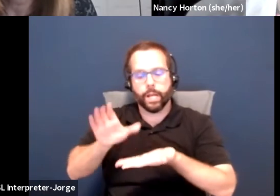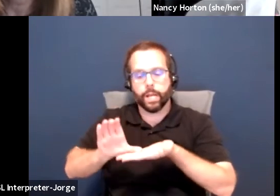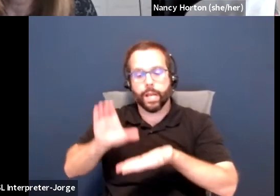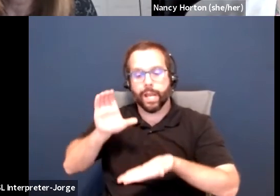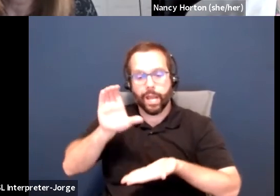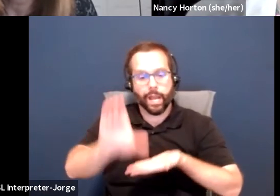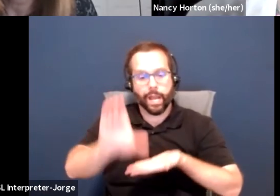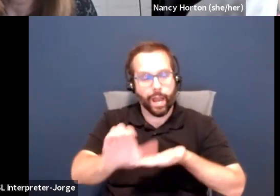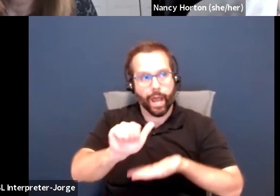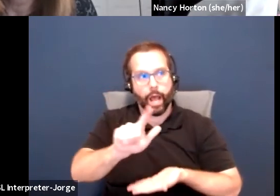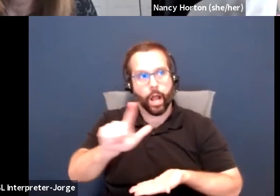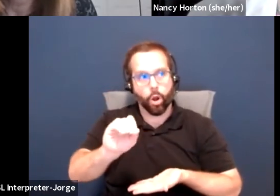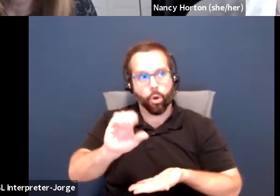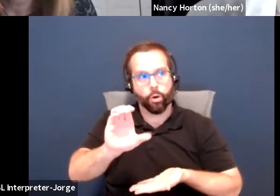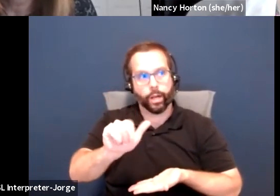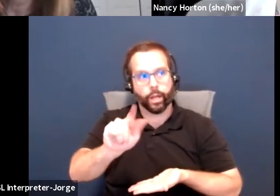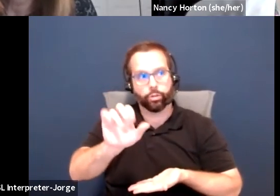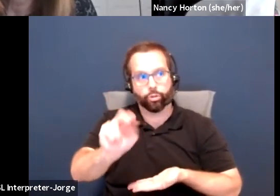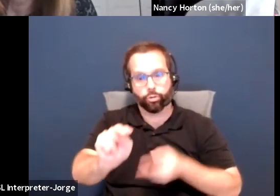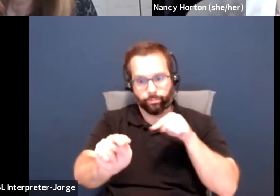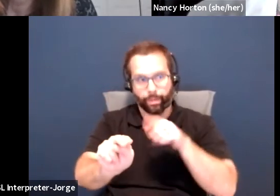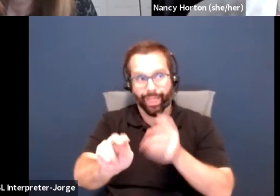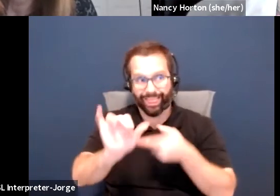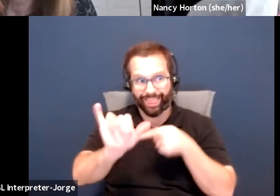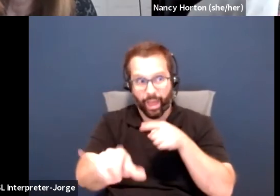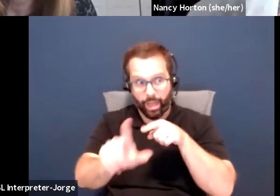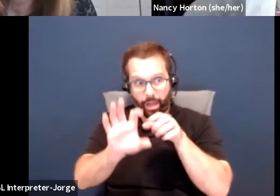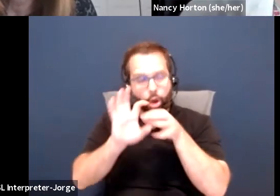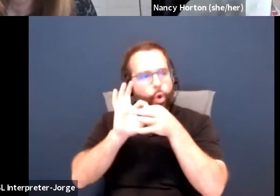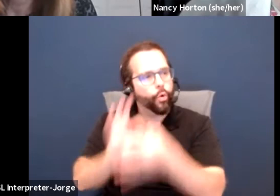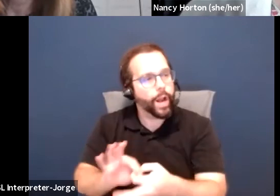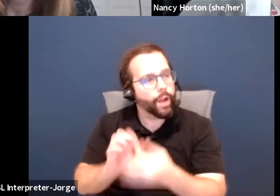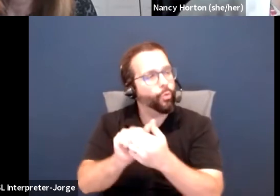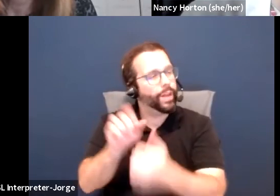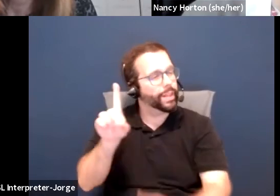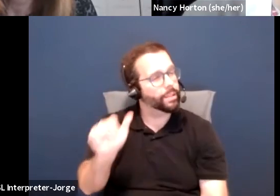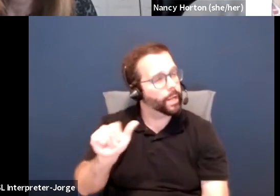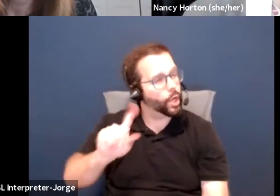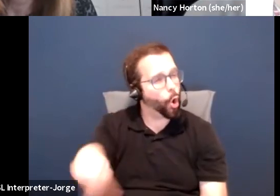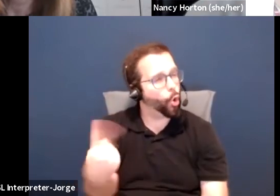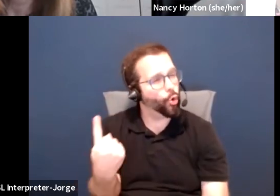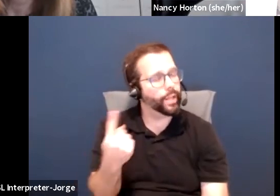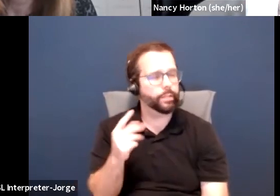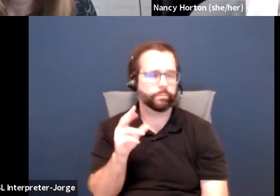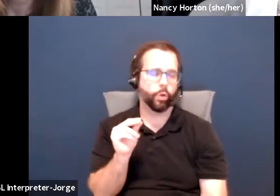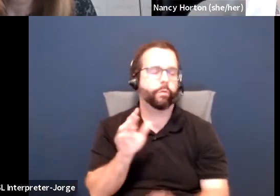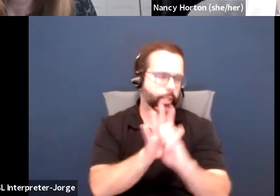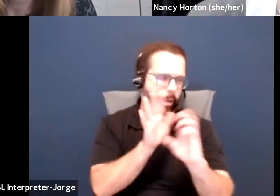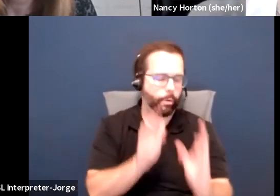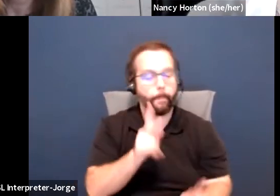decisions about the allocation of care or resources needs to be not just based